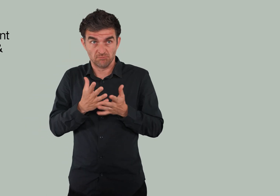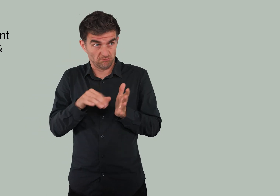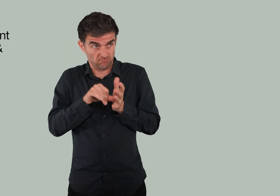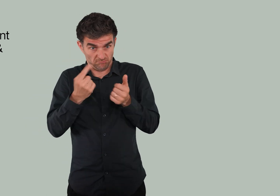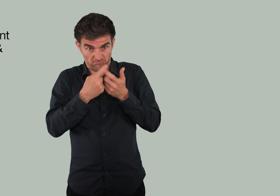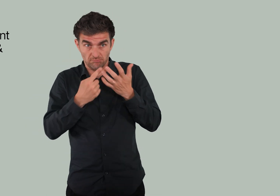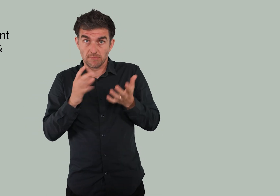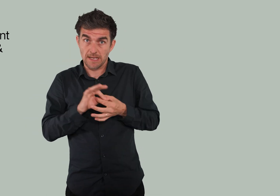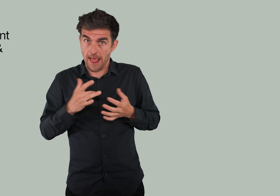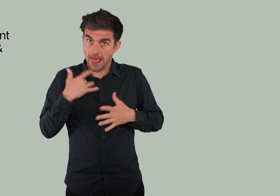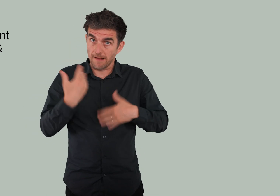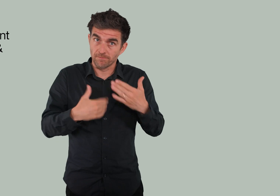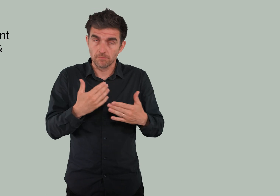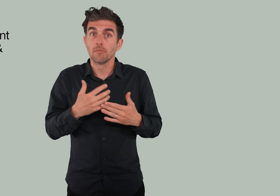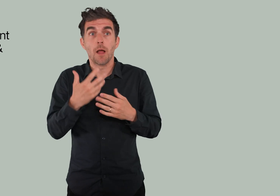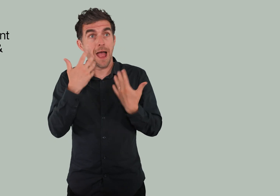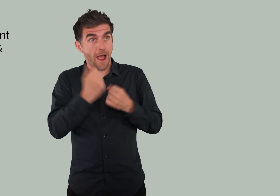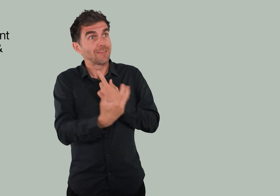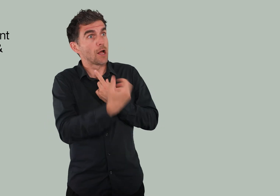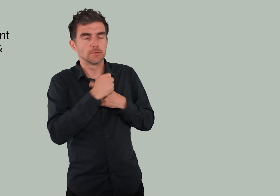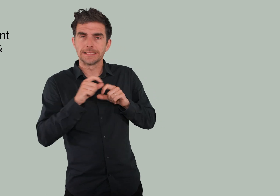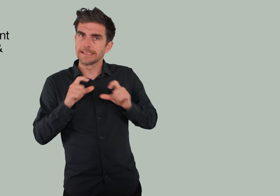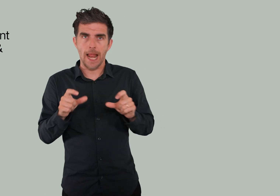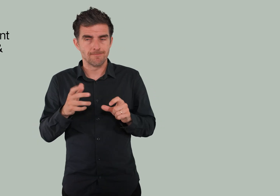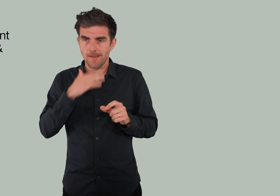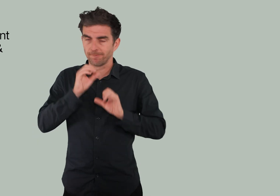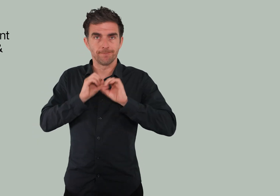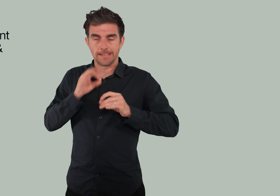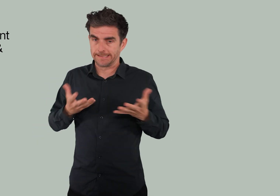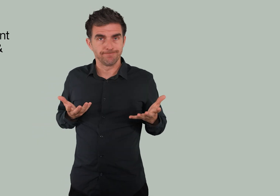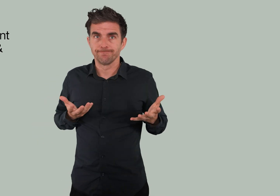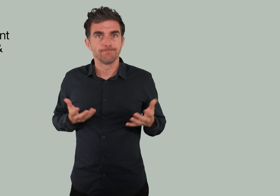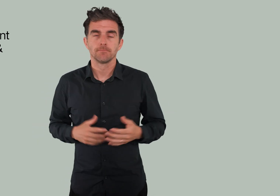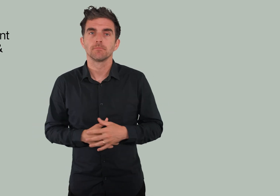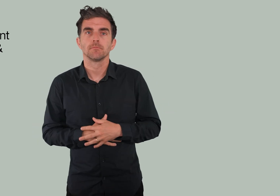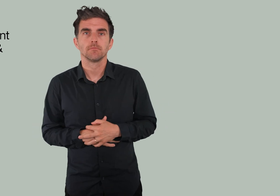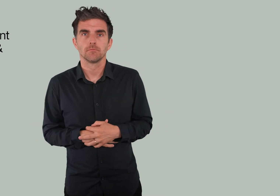of the impacts of their conditions, even with diagnoses.